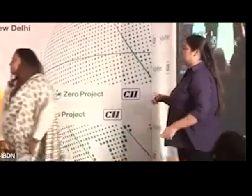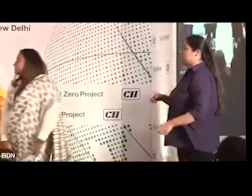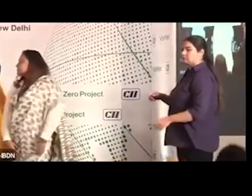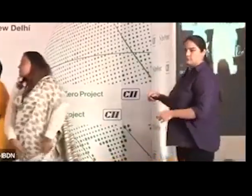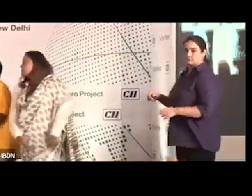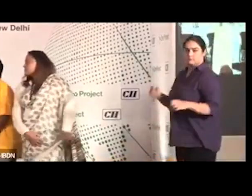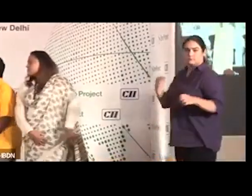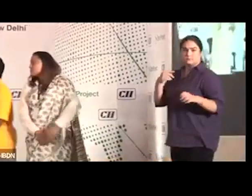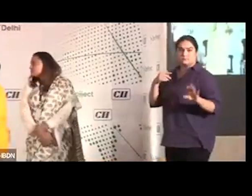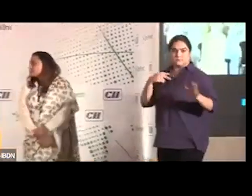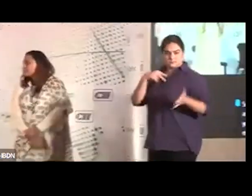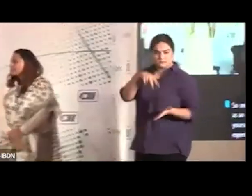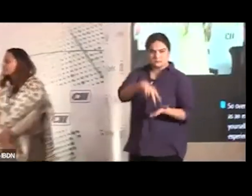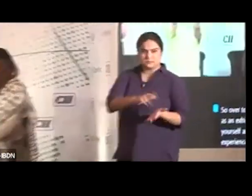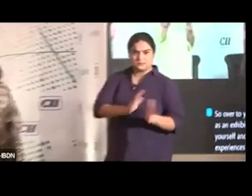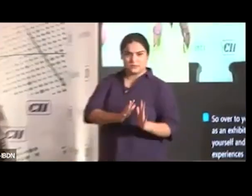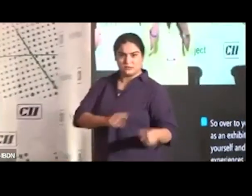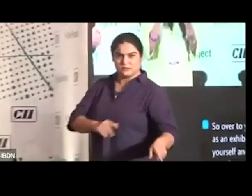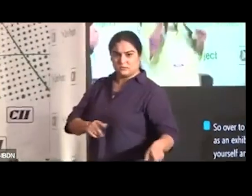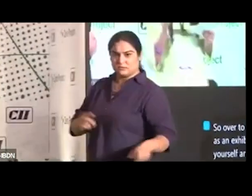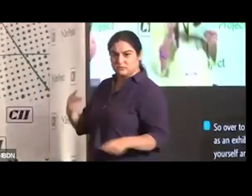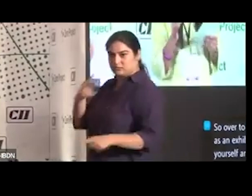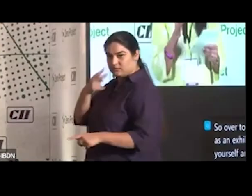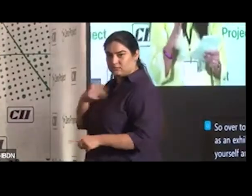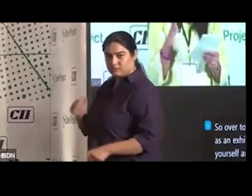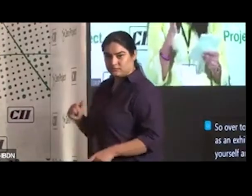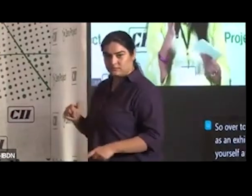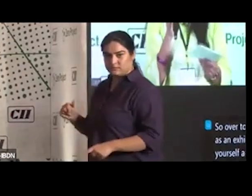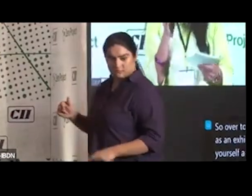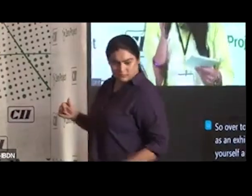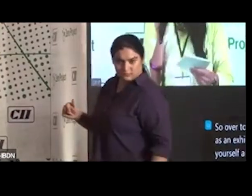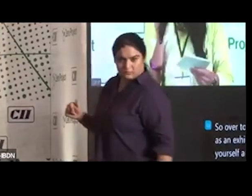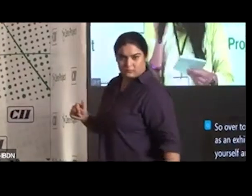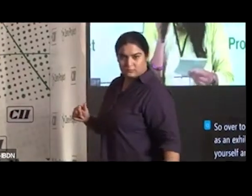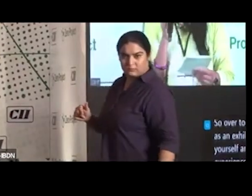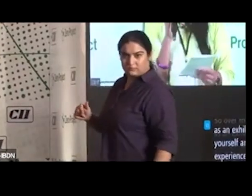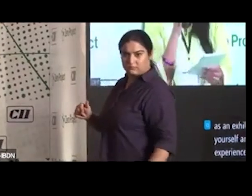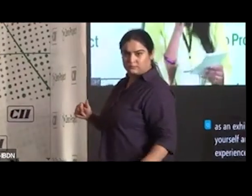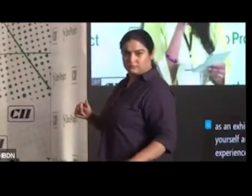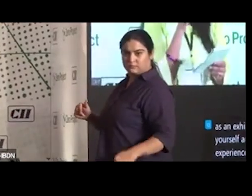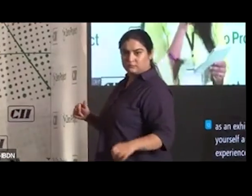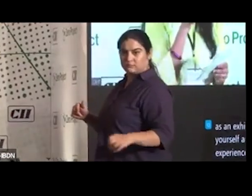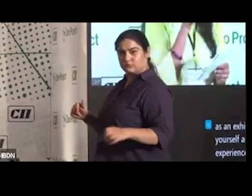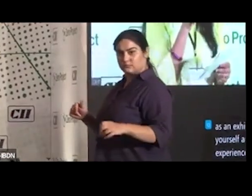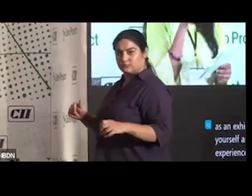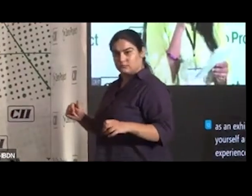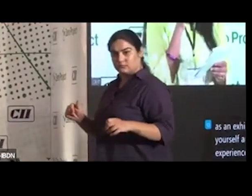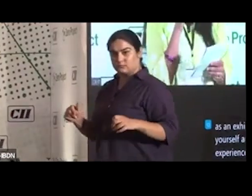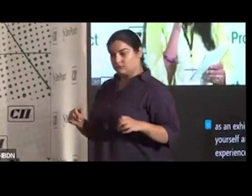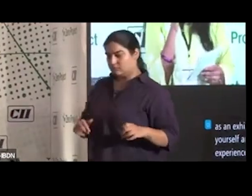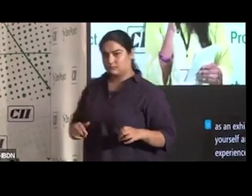I am sorry, My name is the Family. I come from the state called Tamilnadu.